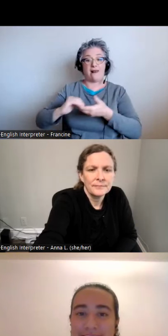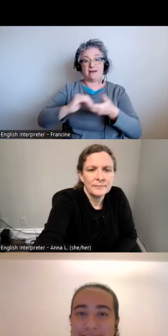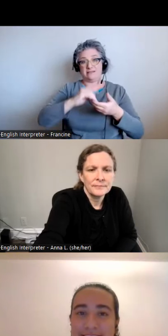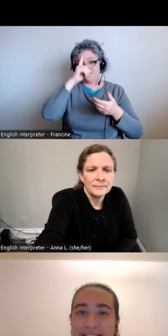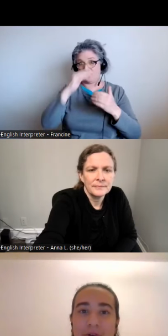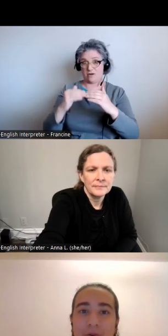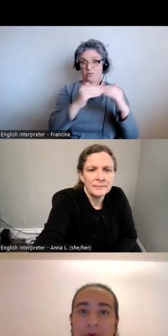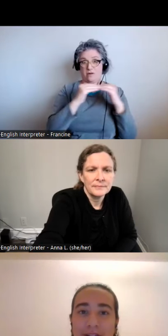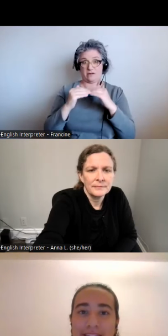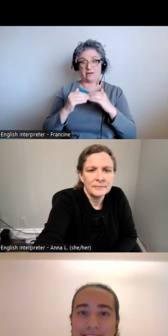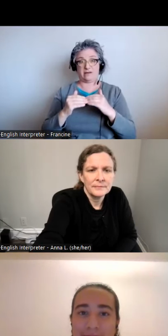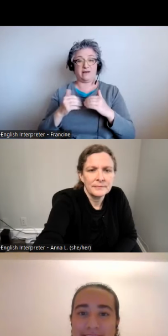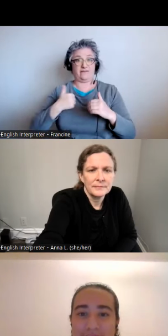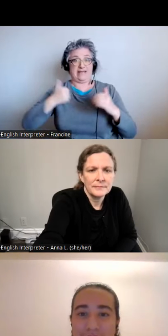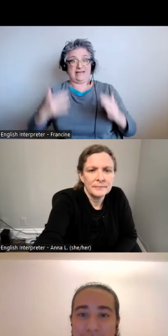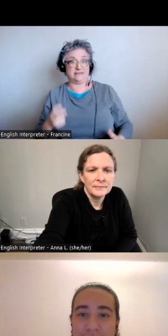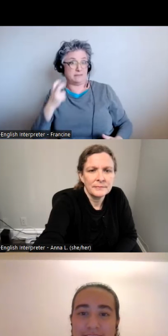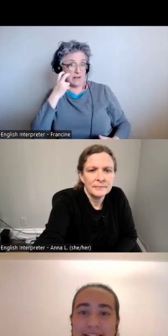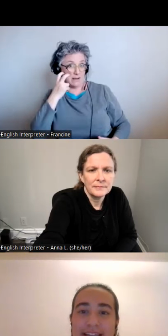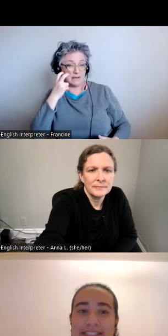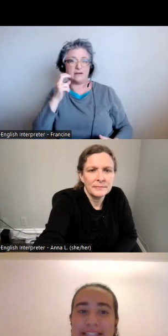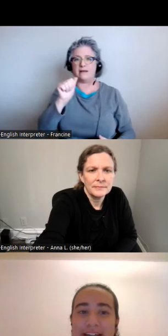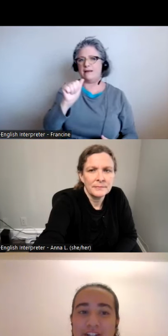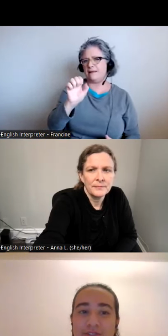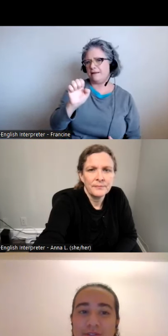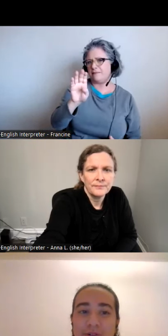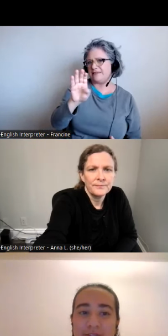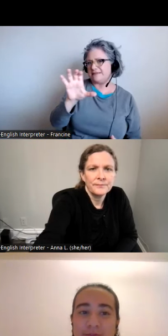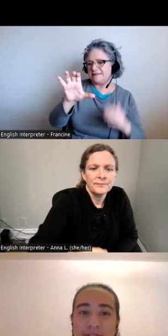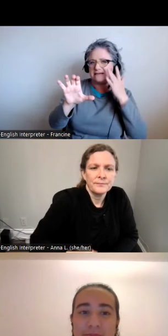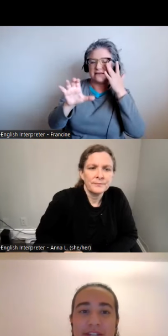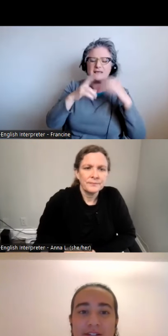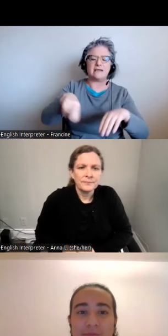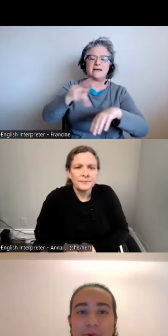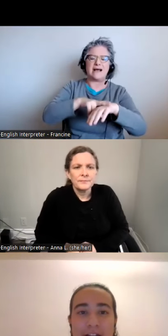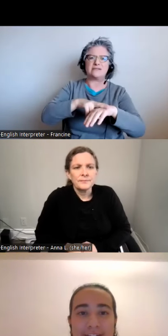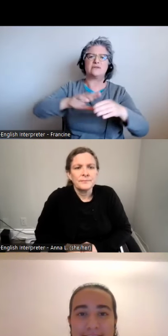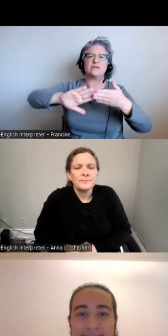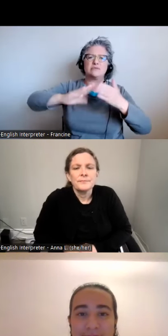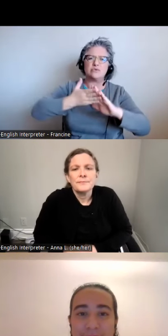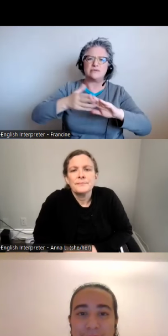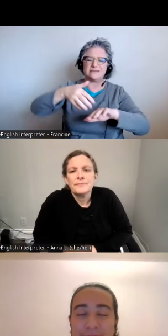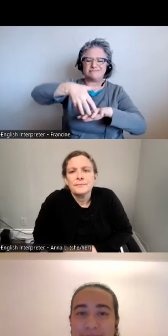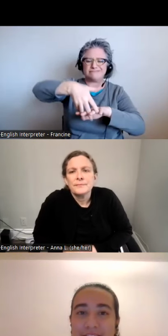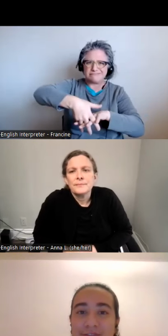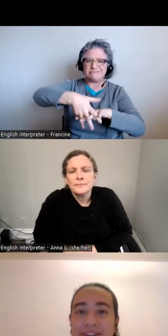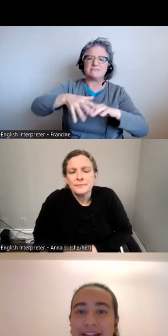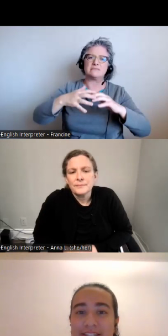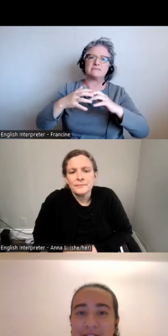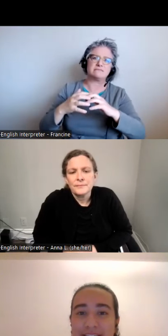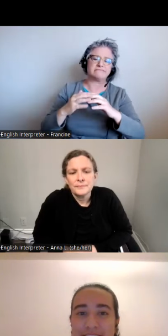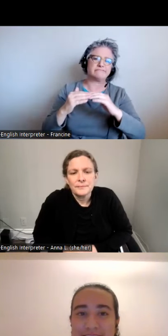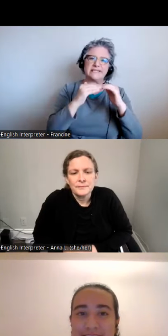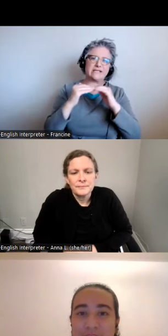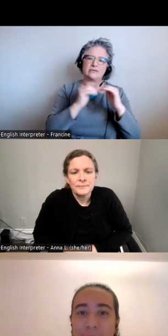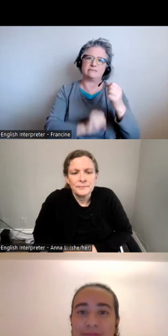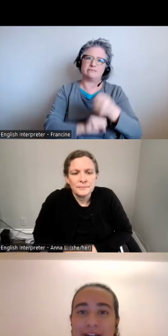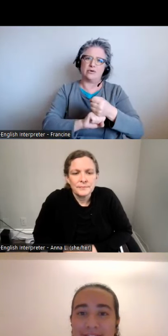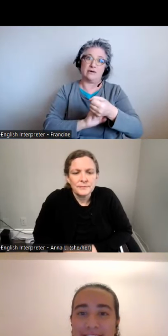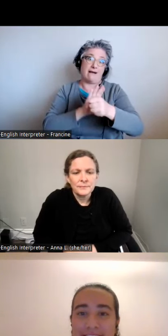During our question and answer, we will be recording the session today for the purpose of sharing within our community your names will not be disclosed and questions will be kept anonymous now I'd like to transition to share briefly, about who we are at ABC the alliance for